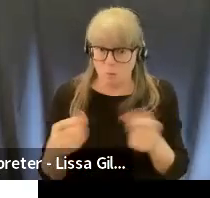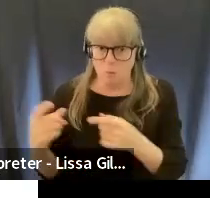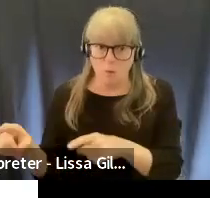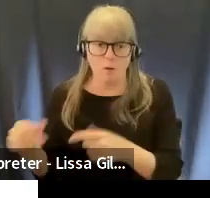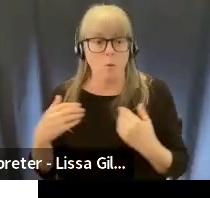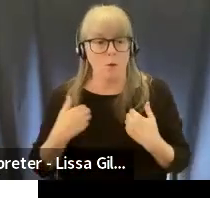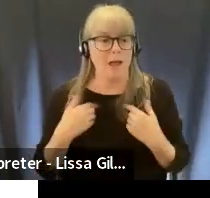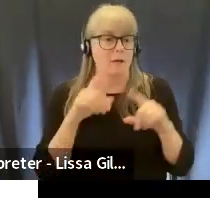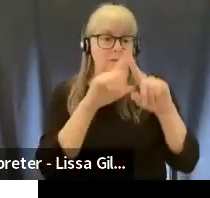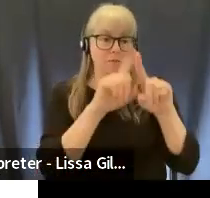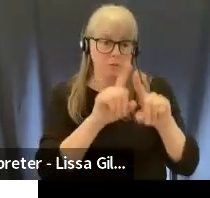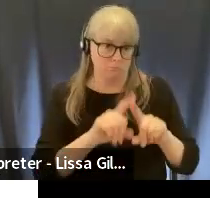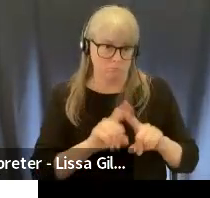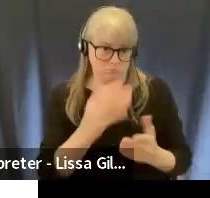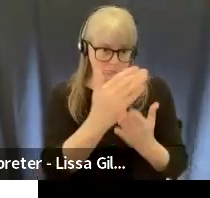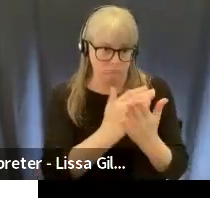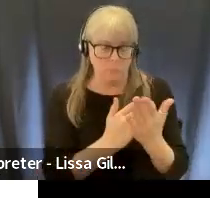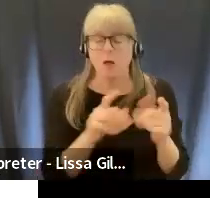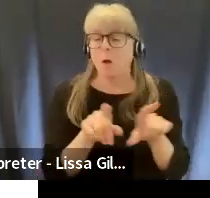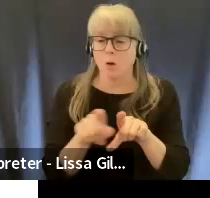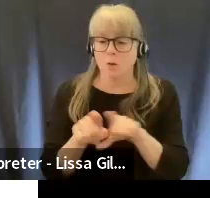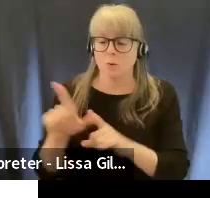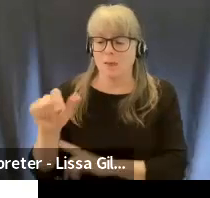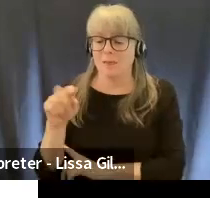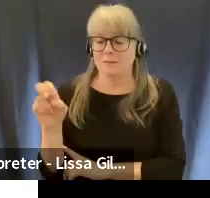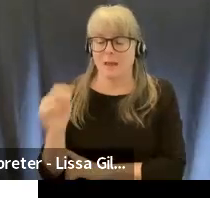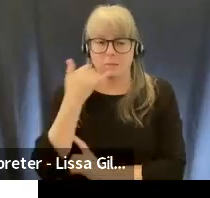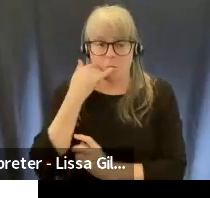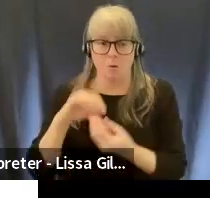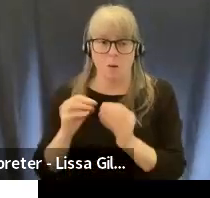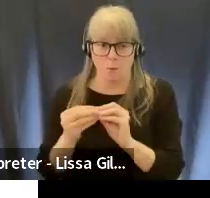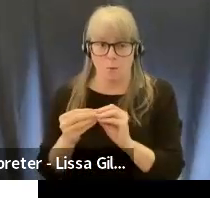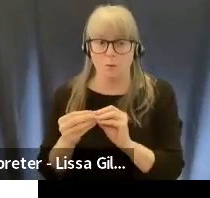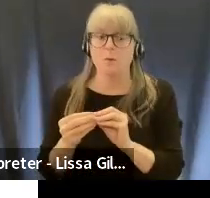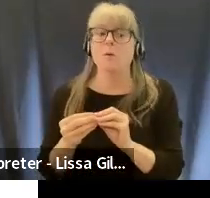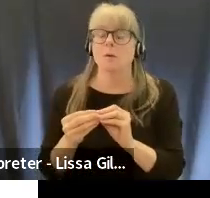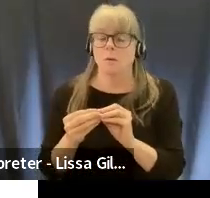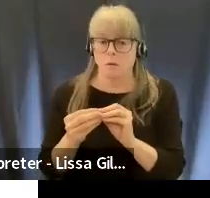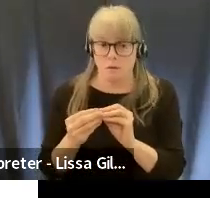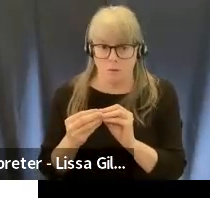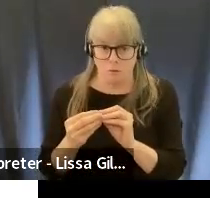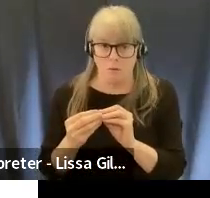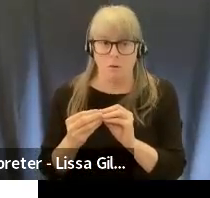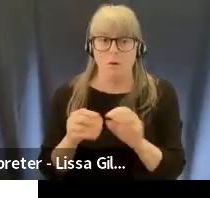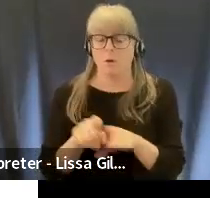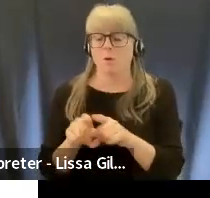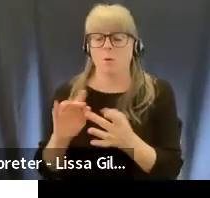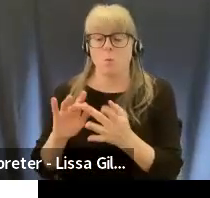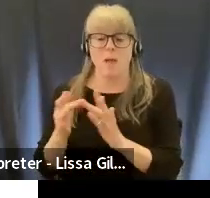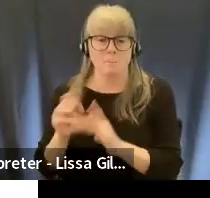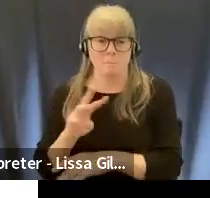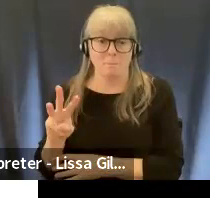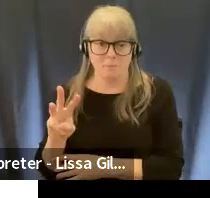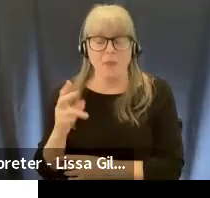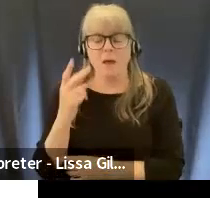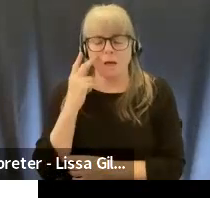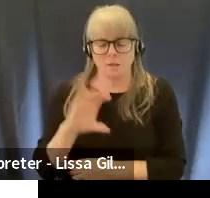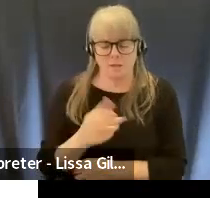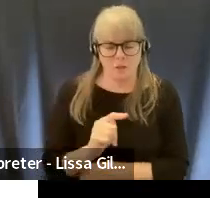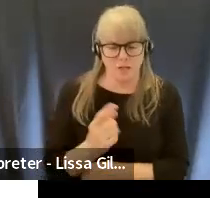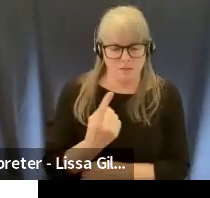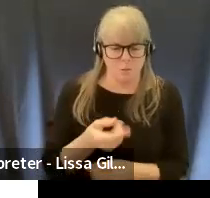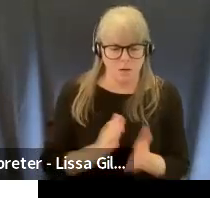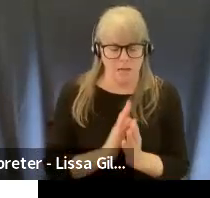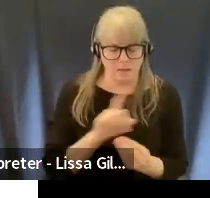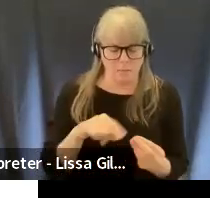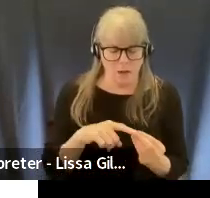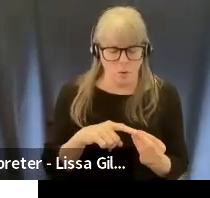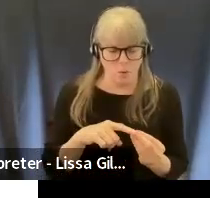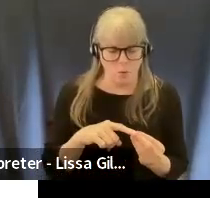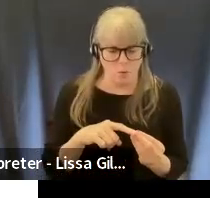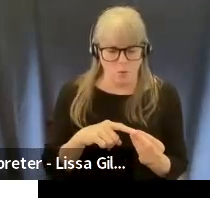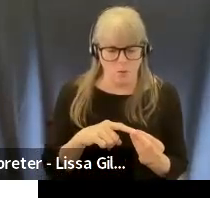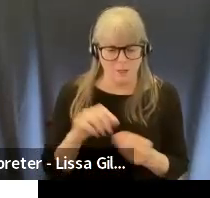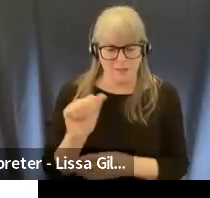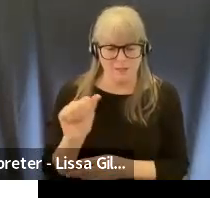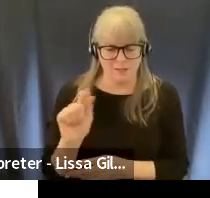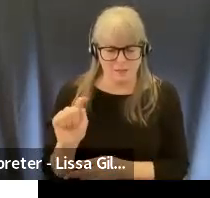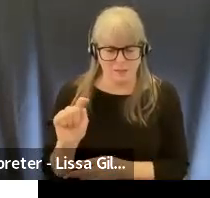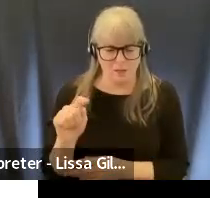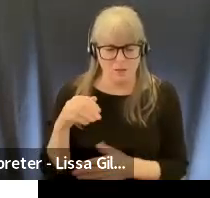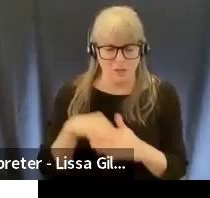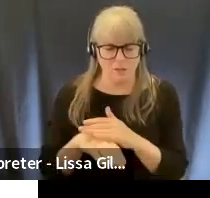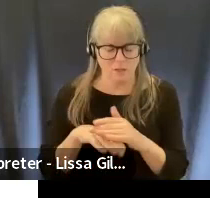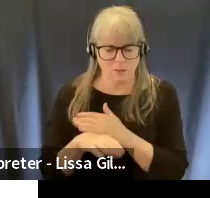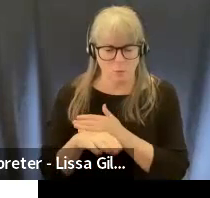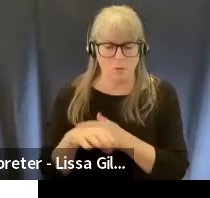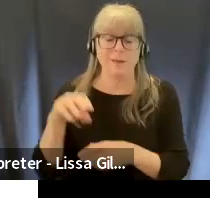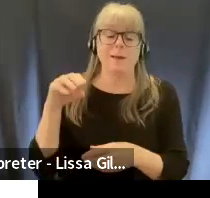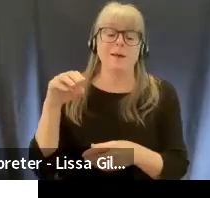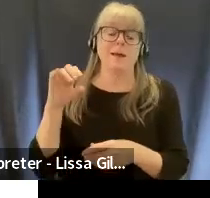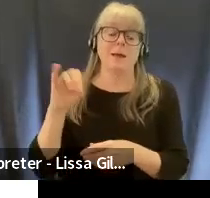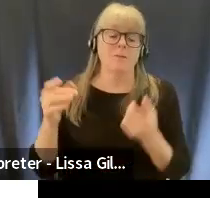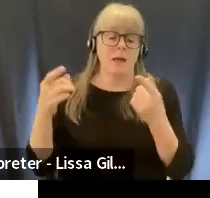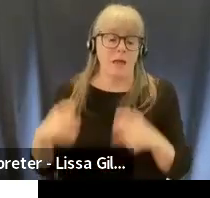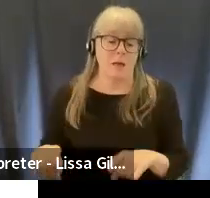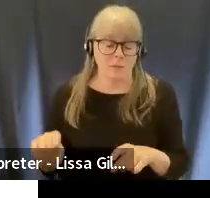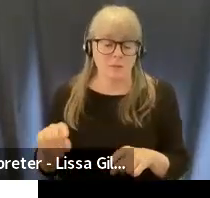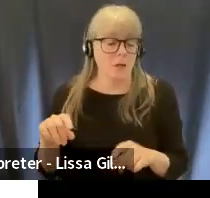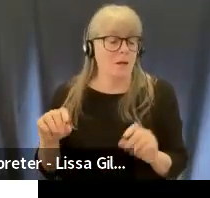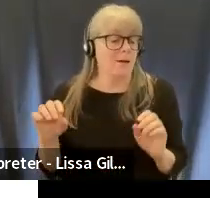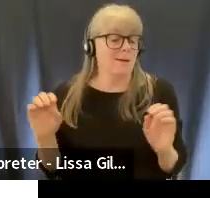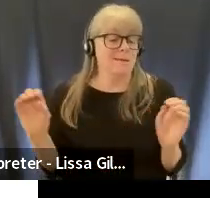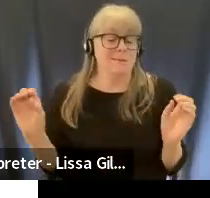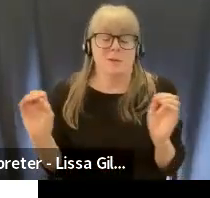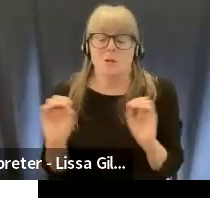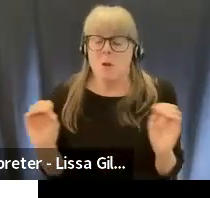There I did see in the chat someone asked about assistive technology being accessible in the event, there isn't a natural disaster, and baby did answer that for us.